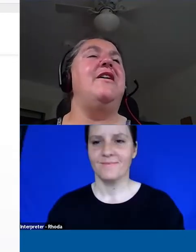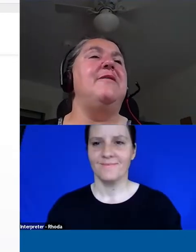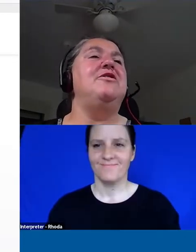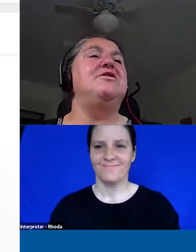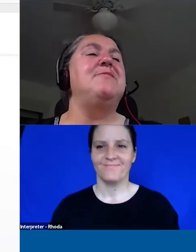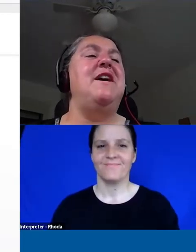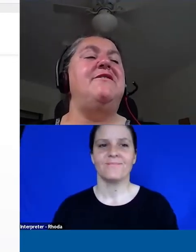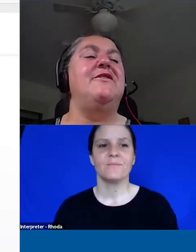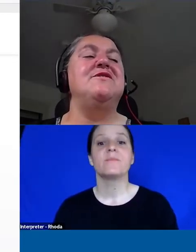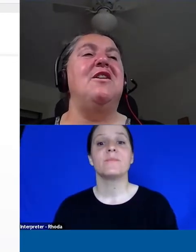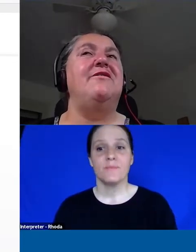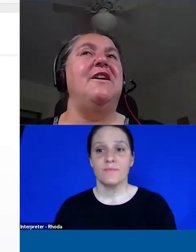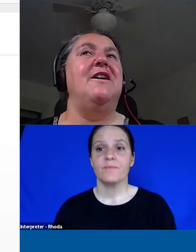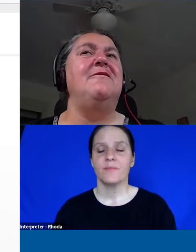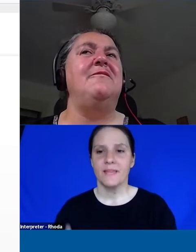All right, I'm gonna take my headphones off now.